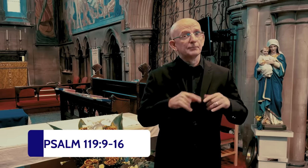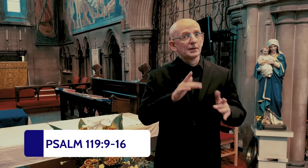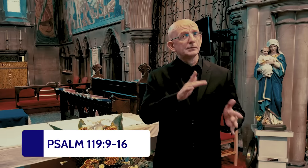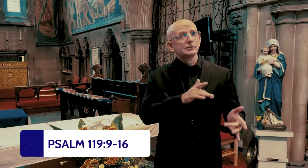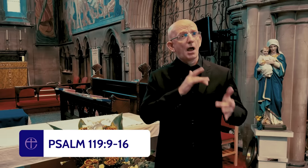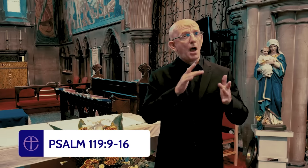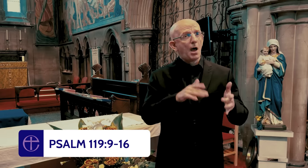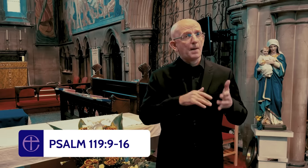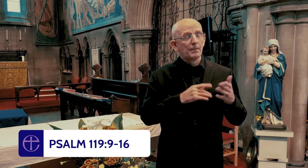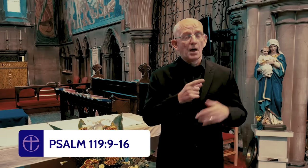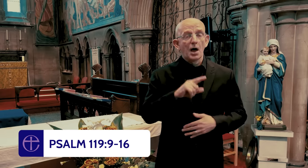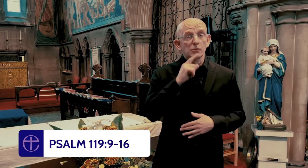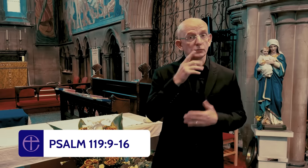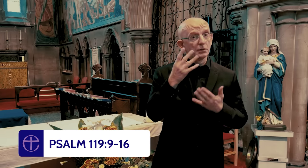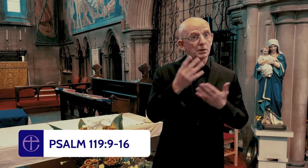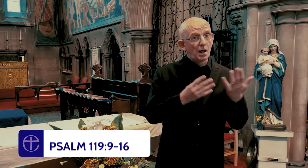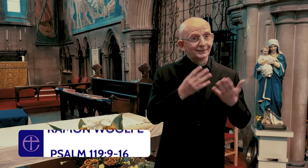This is Psalm 119: 9-16: